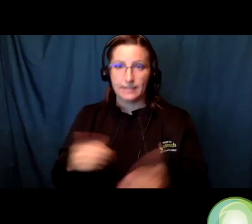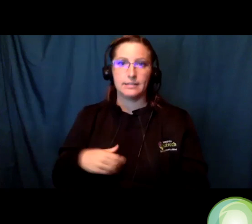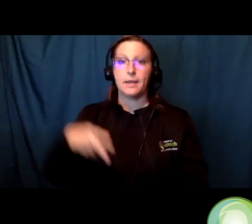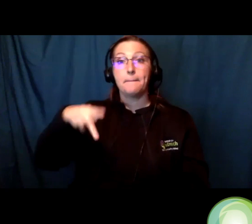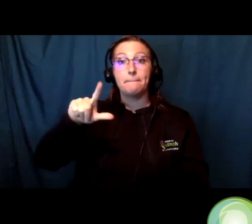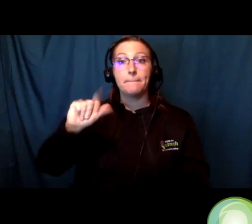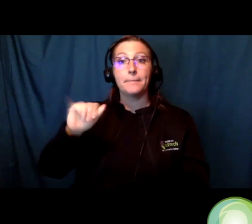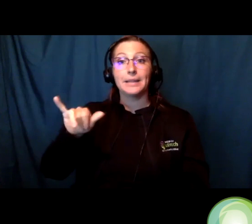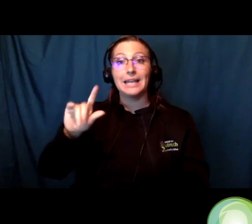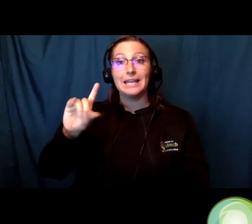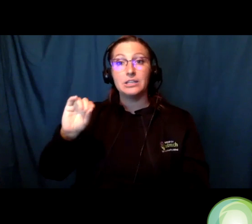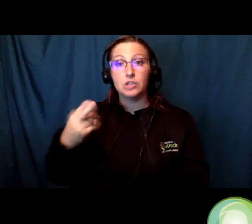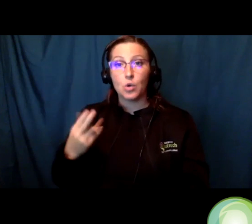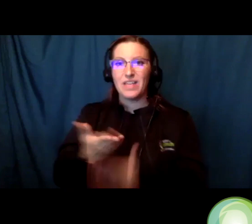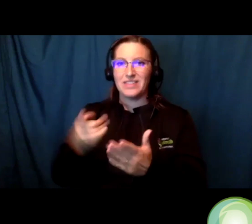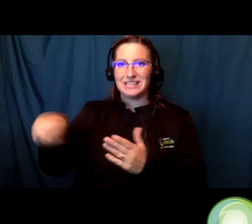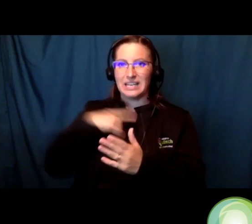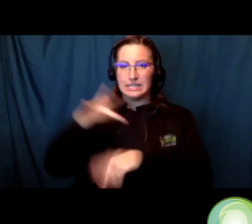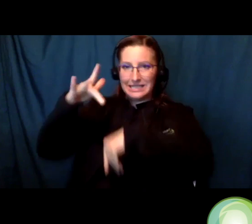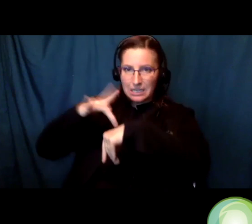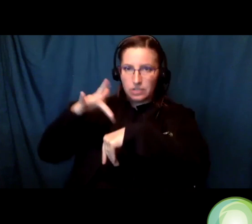things that they can touch and feel and hold generally hold their attention a